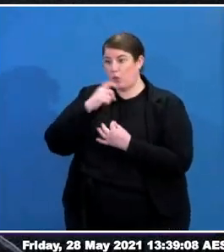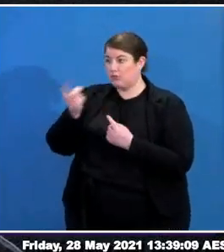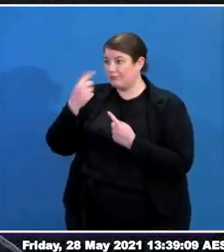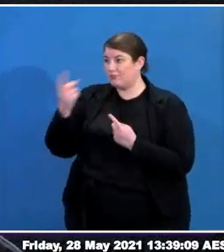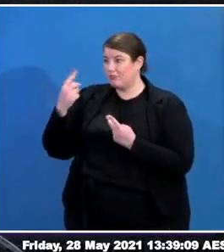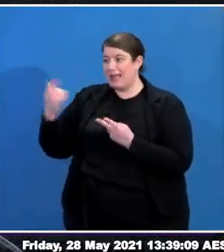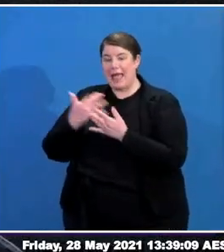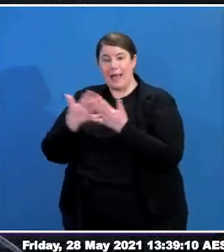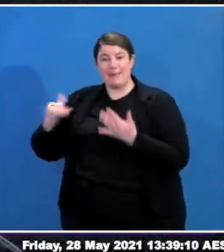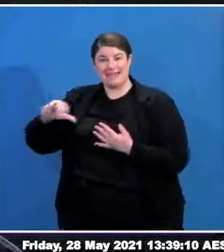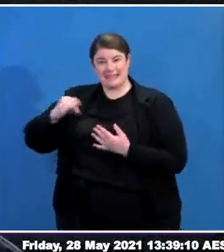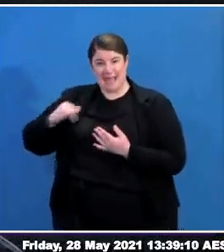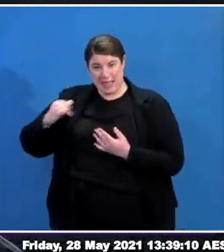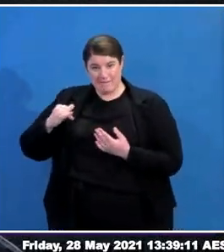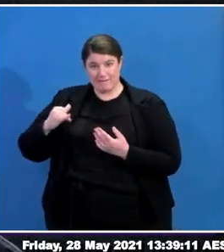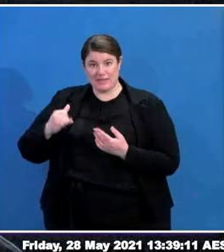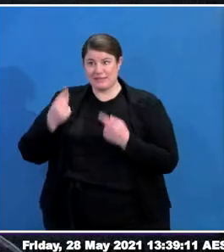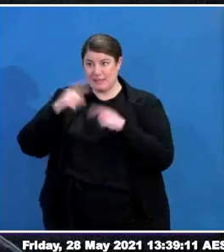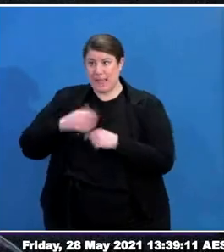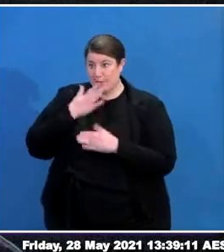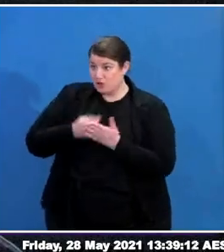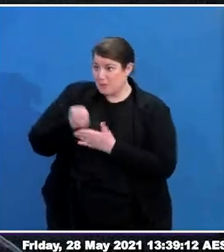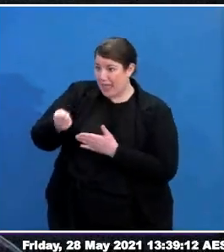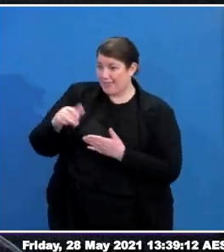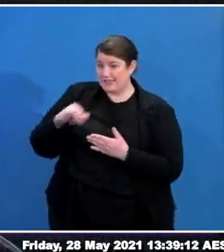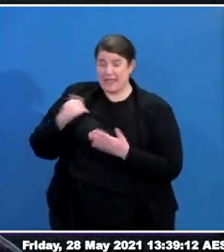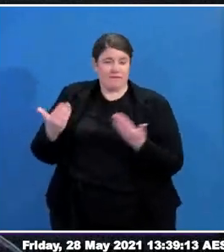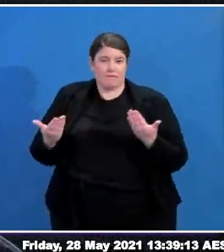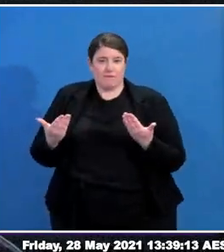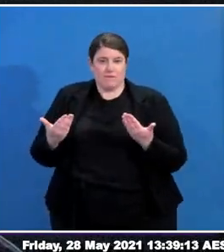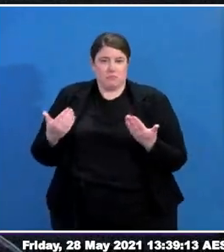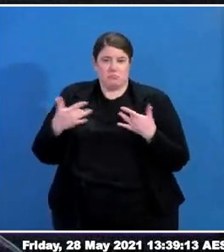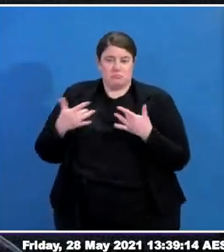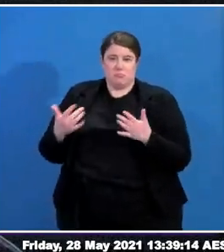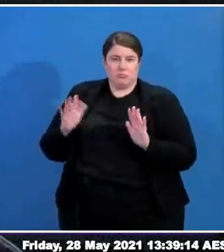What the provider pays their staff and so forth is up to them, it's outside of my remit.